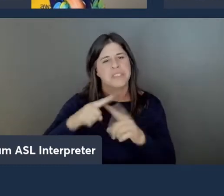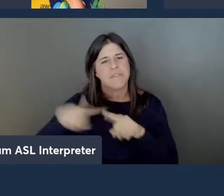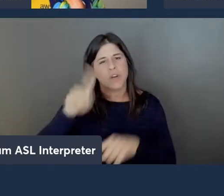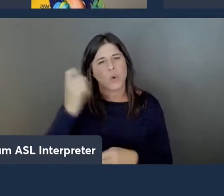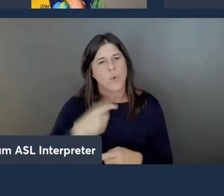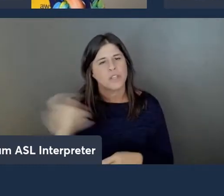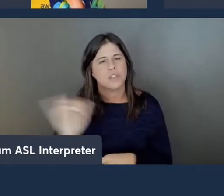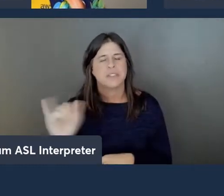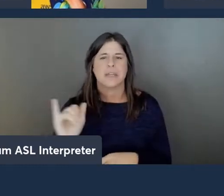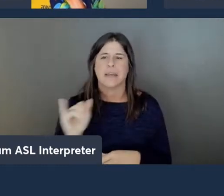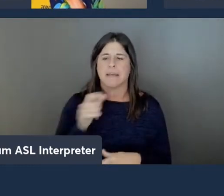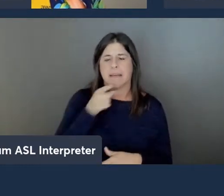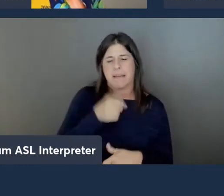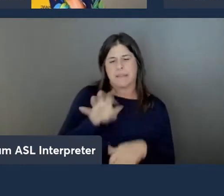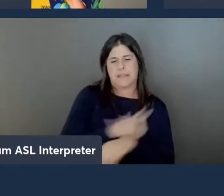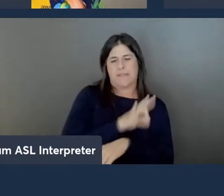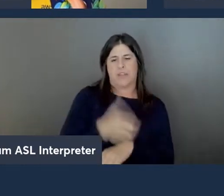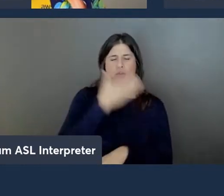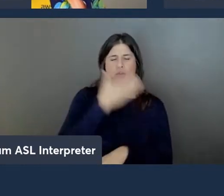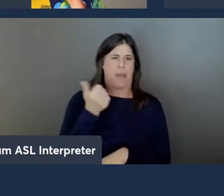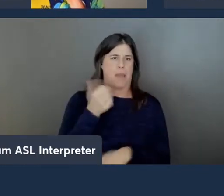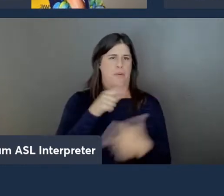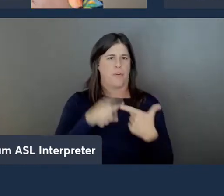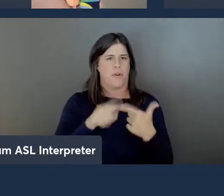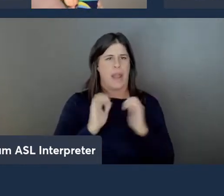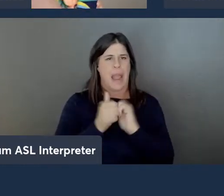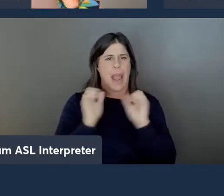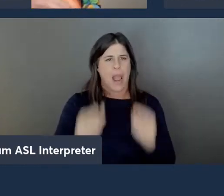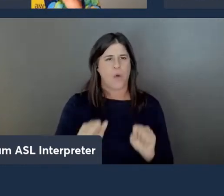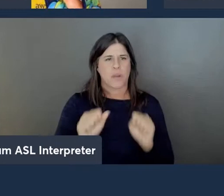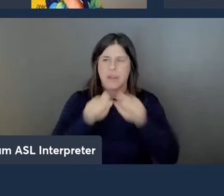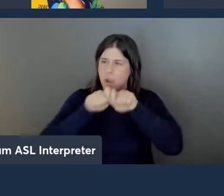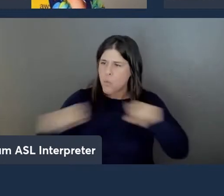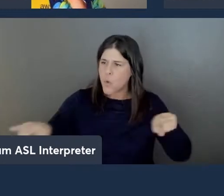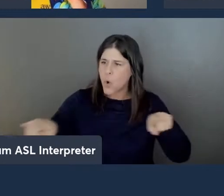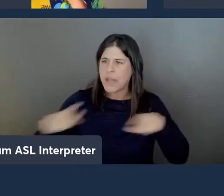is this feature better? How can I roll out this feature carefully?